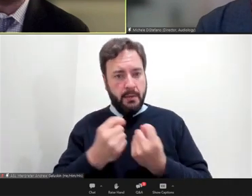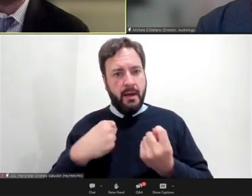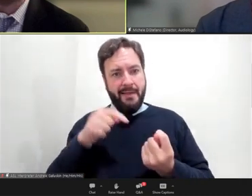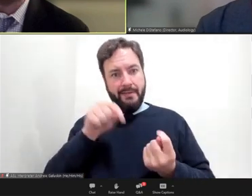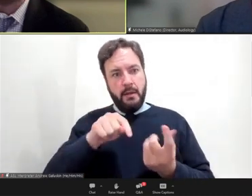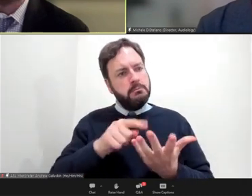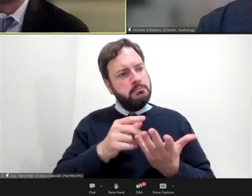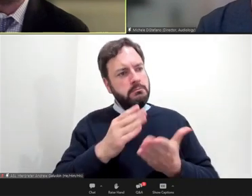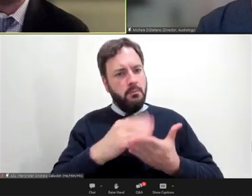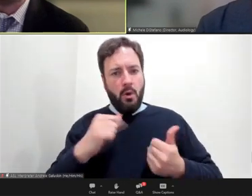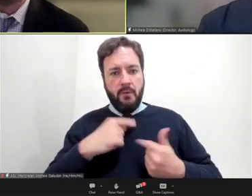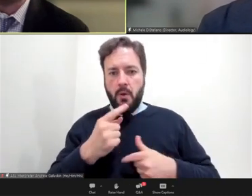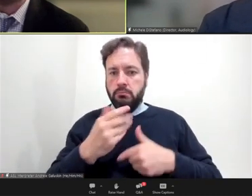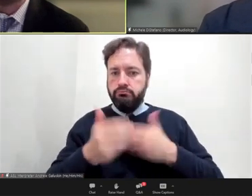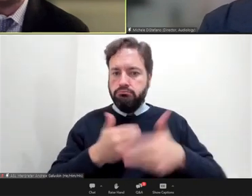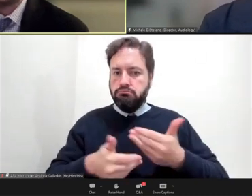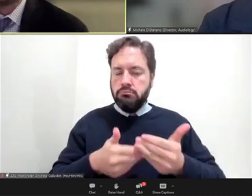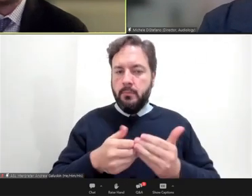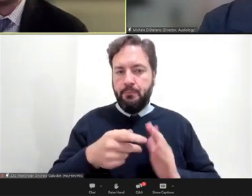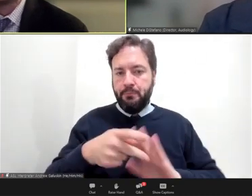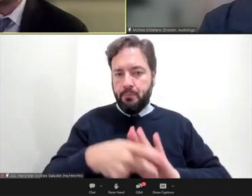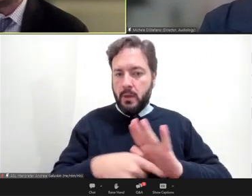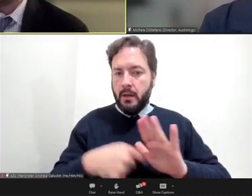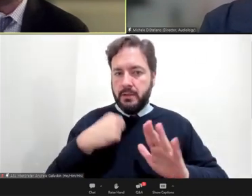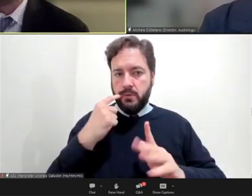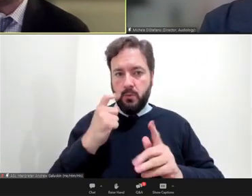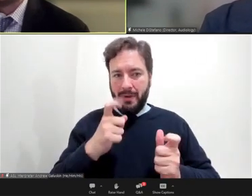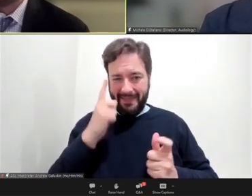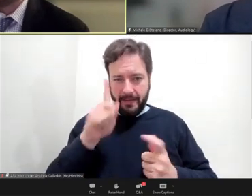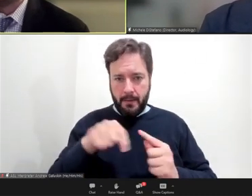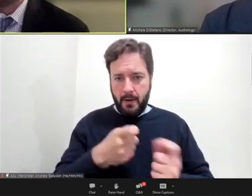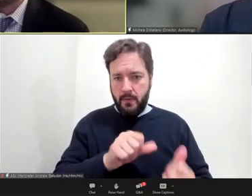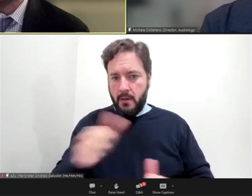of our protocol, when we think about a whole nother approach to childhood hearing loss,